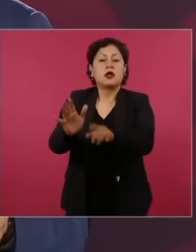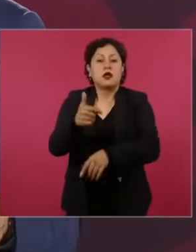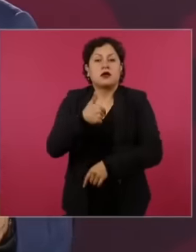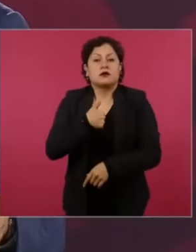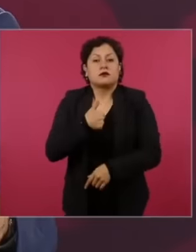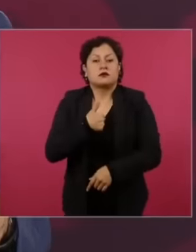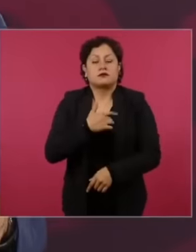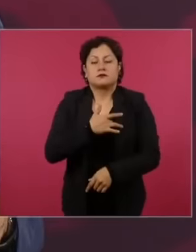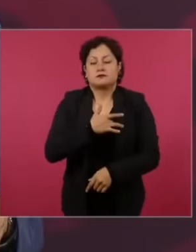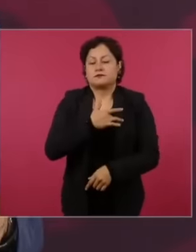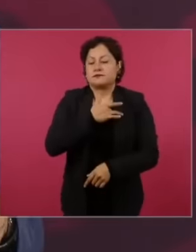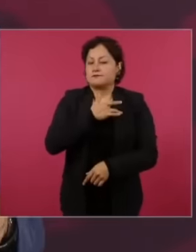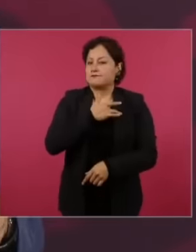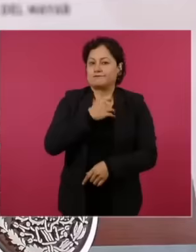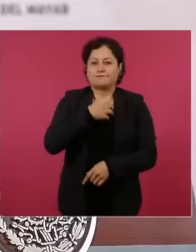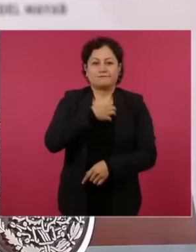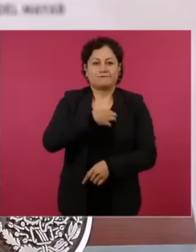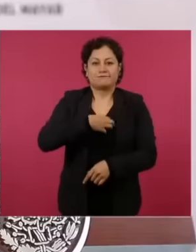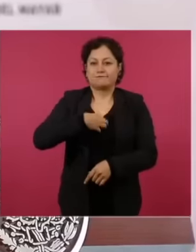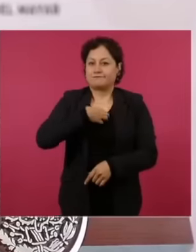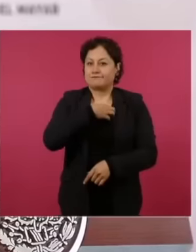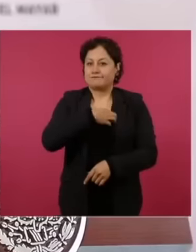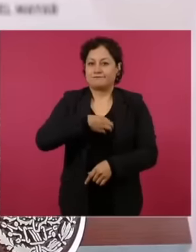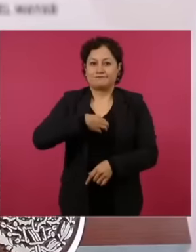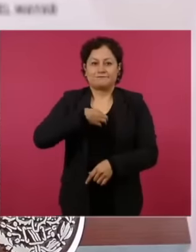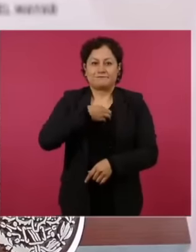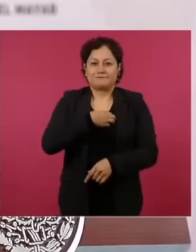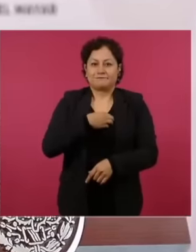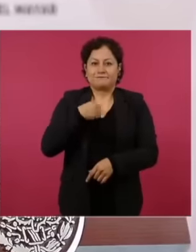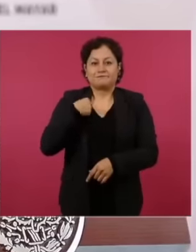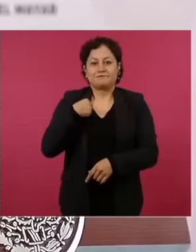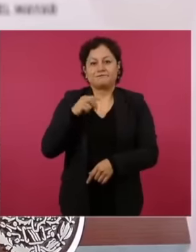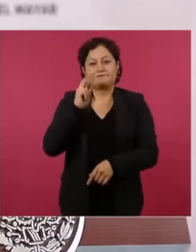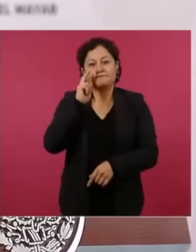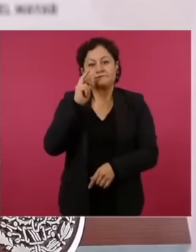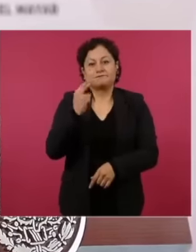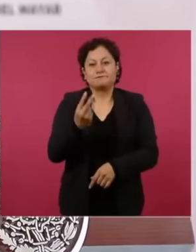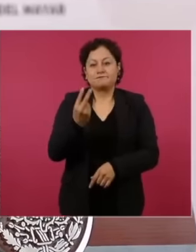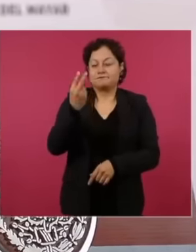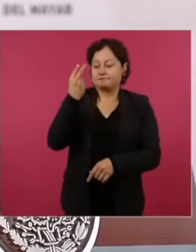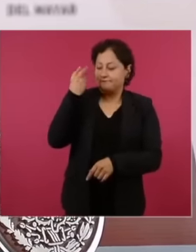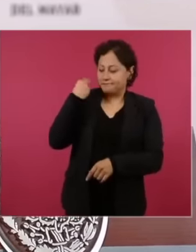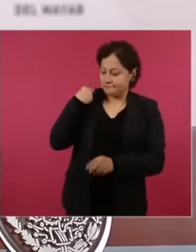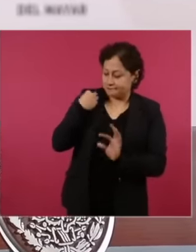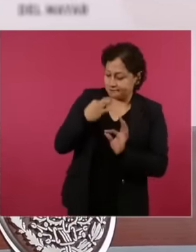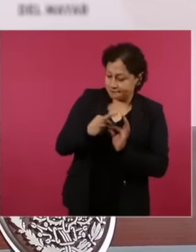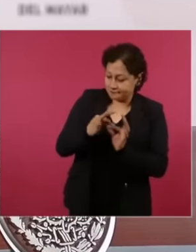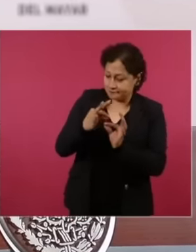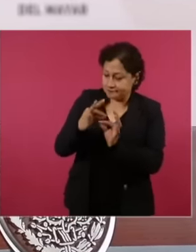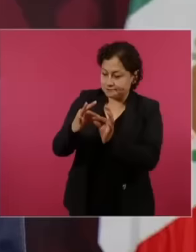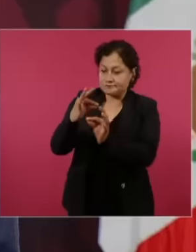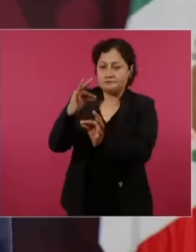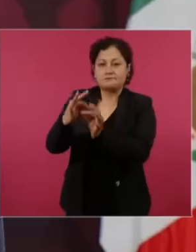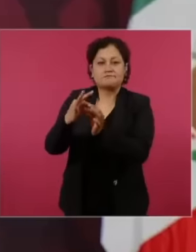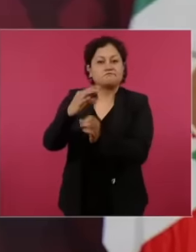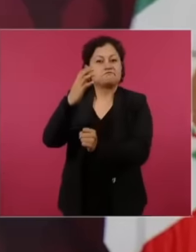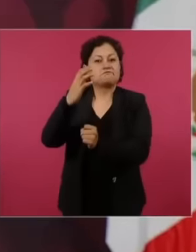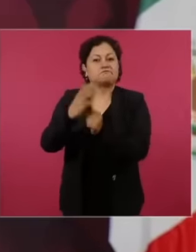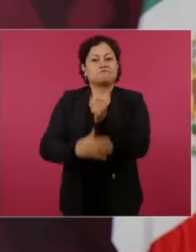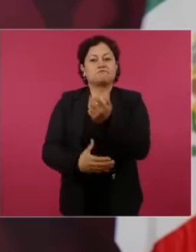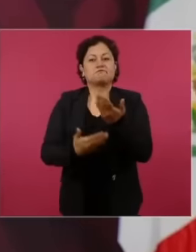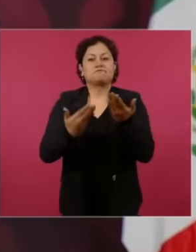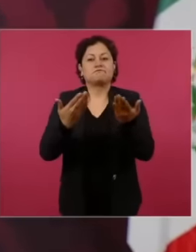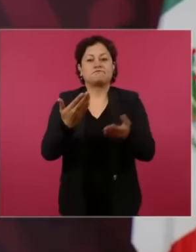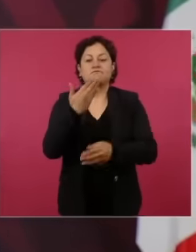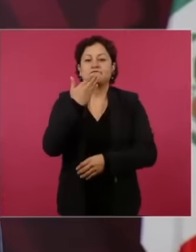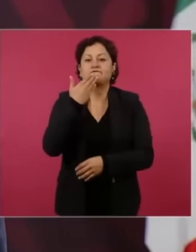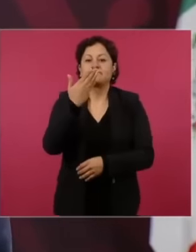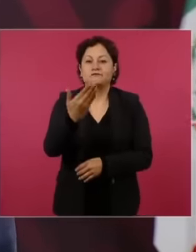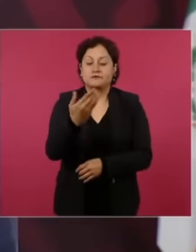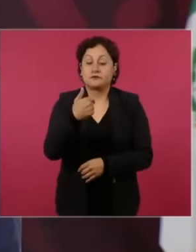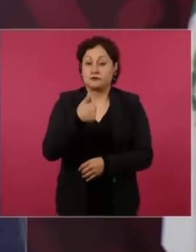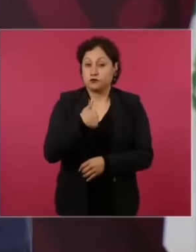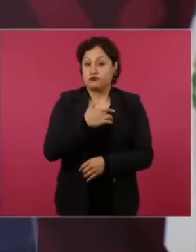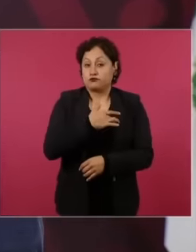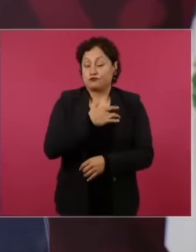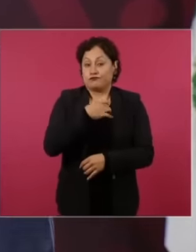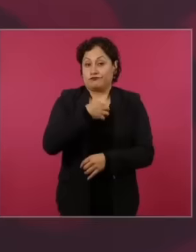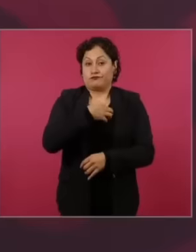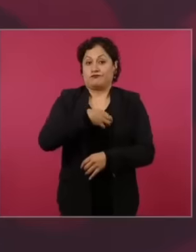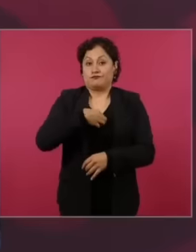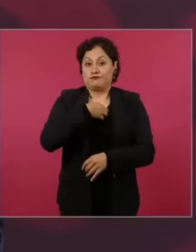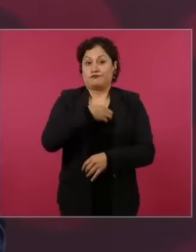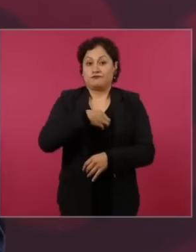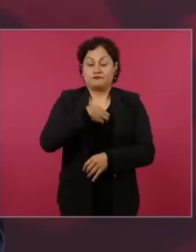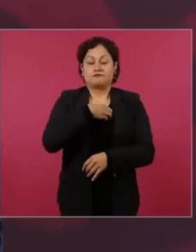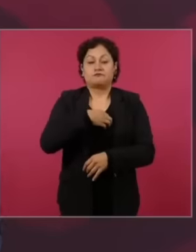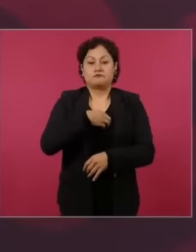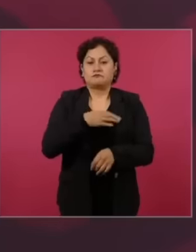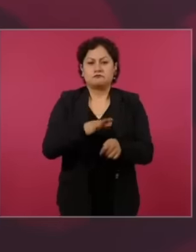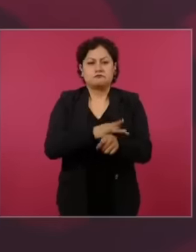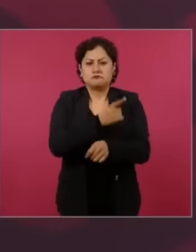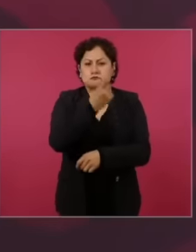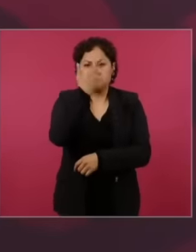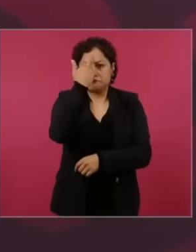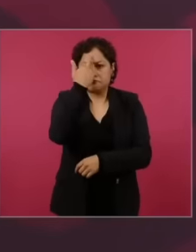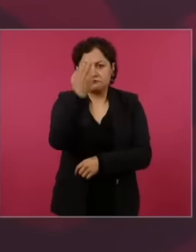I will now be able to say Mission accomplished and among other things I feel happy. because the replacement is guaranteed